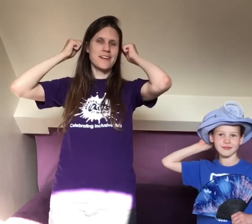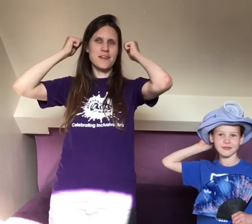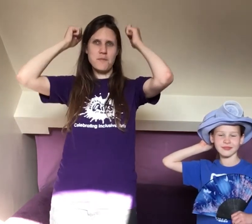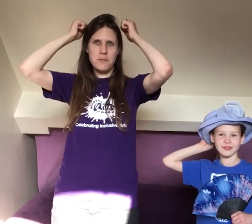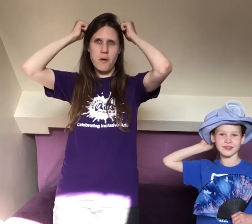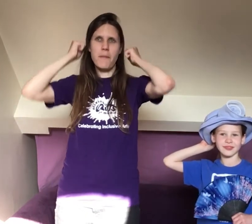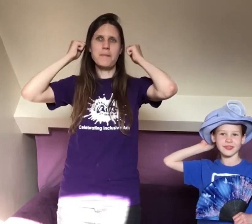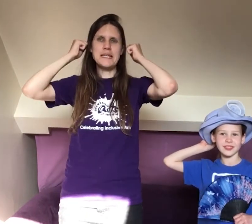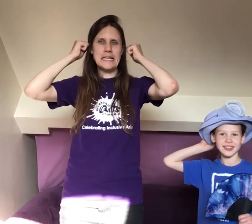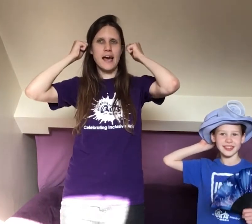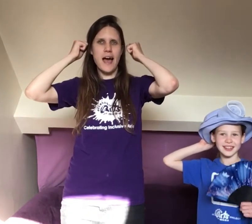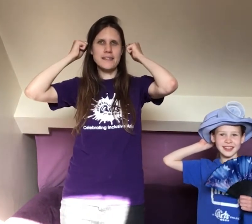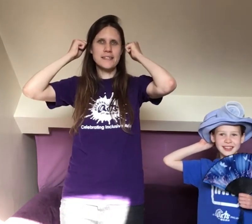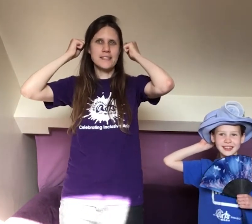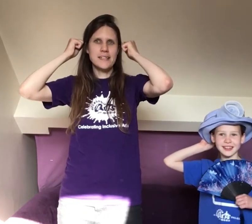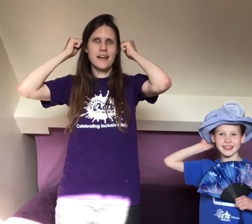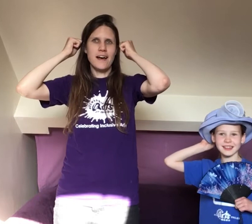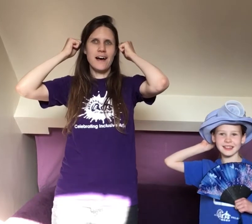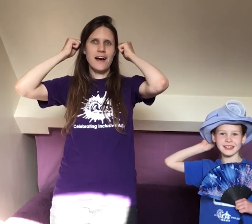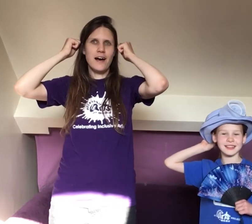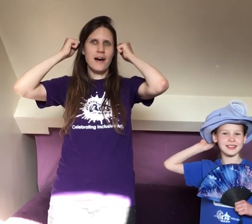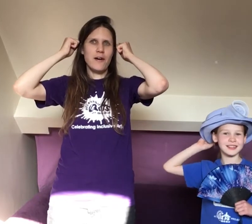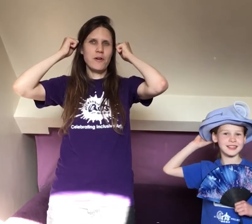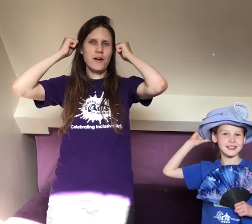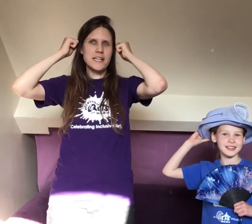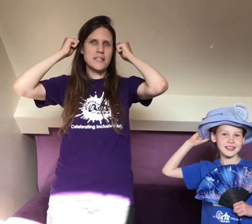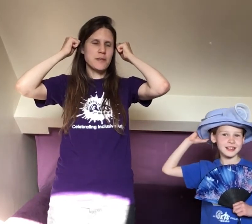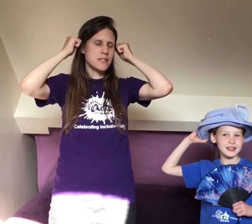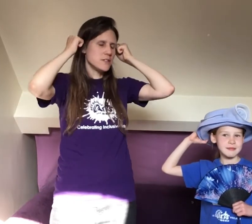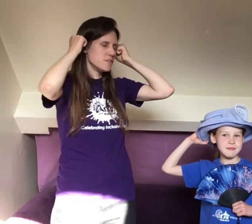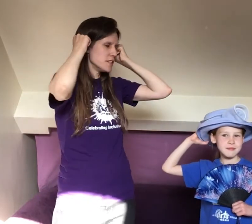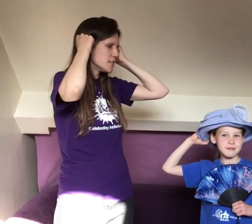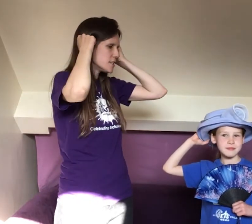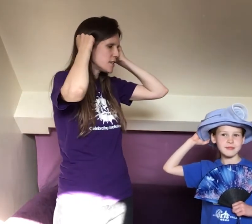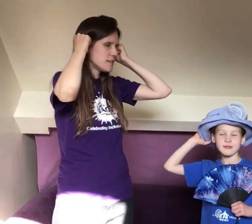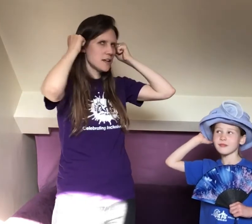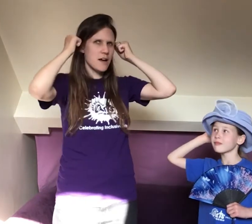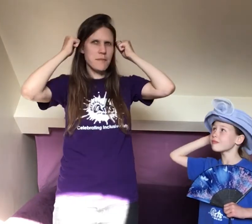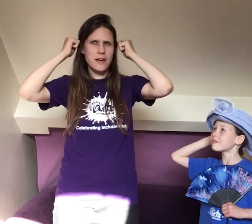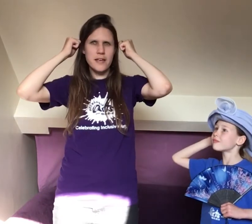I’m going to put on my pretend hat. what action are we gonna do for this? I think I might…